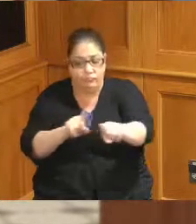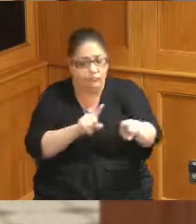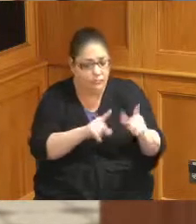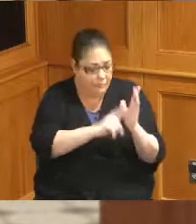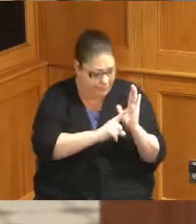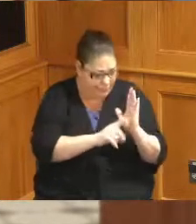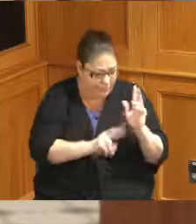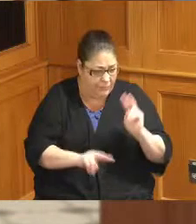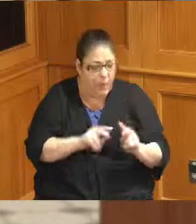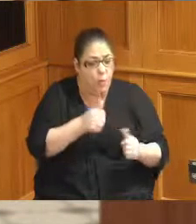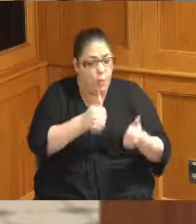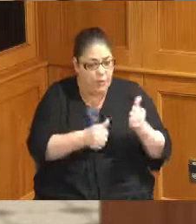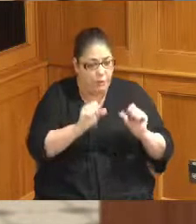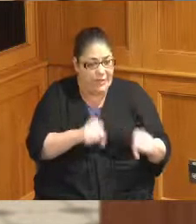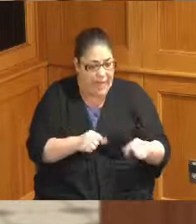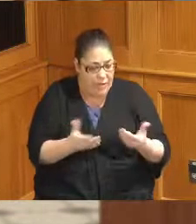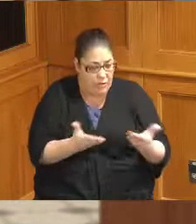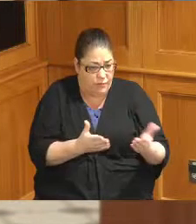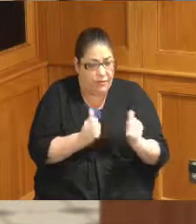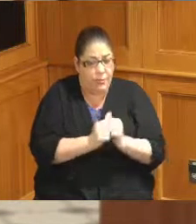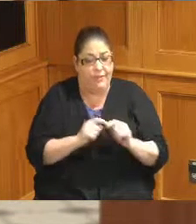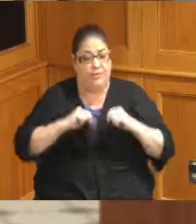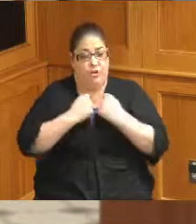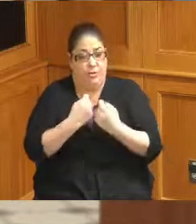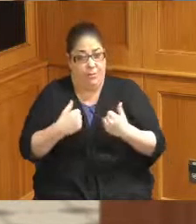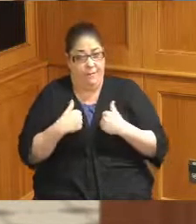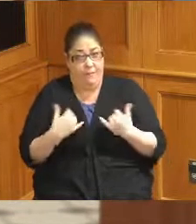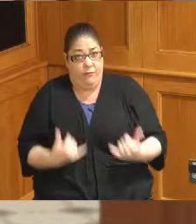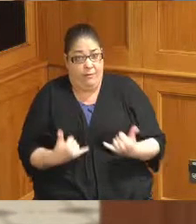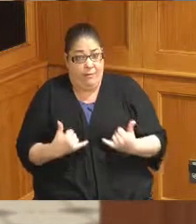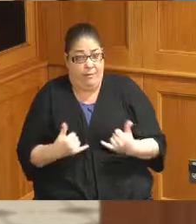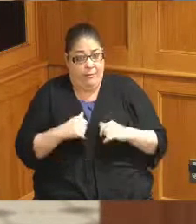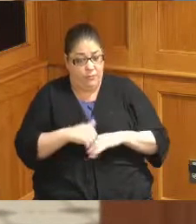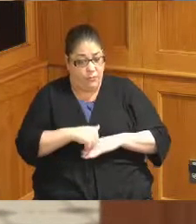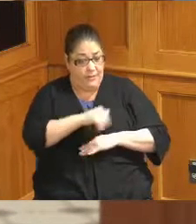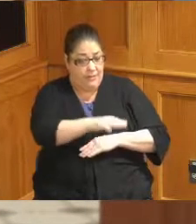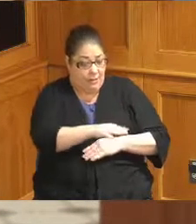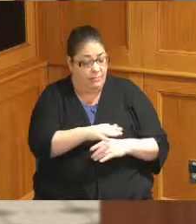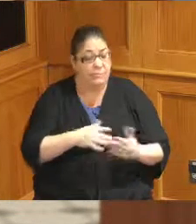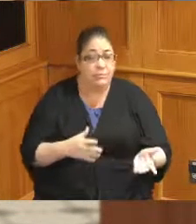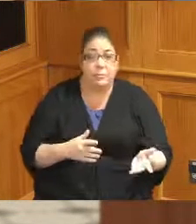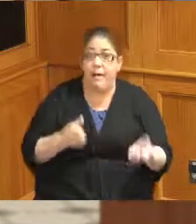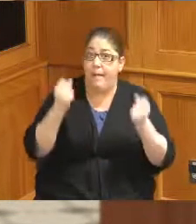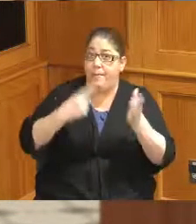that we can service with our current crew so again I don't know how much that is going to be